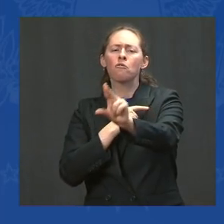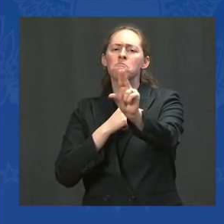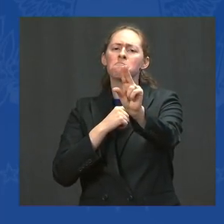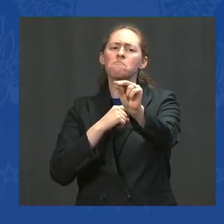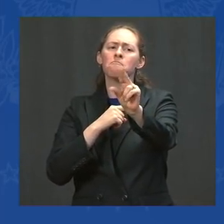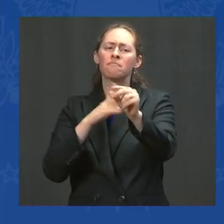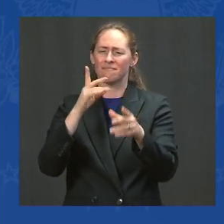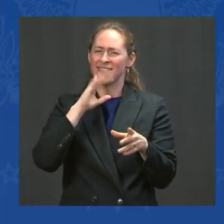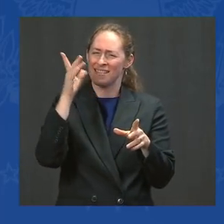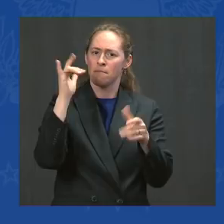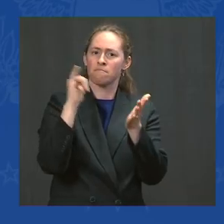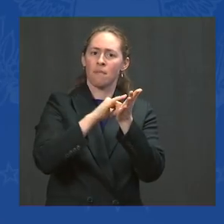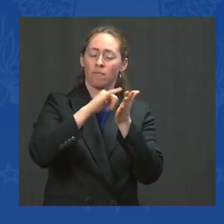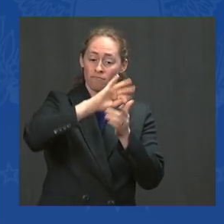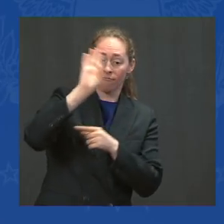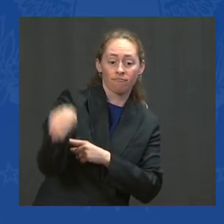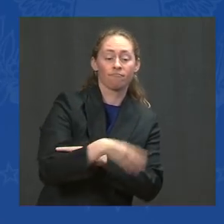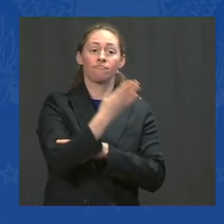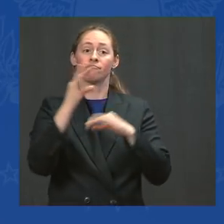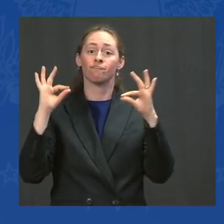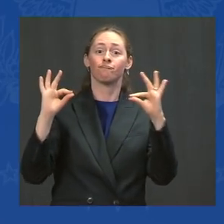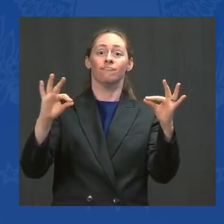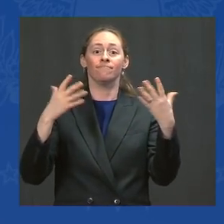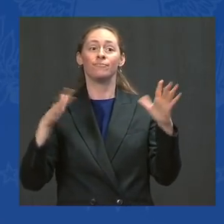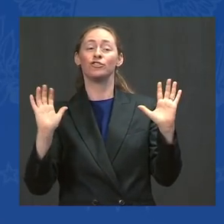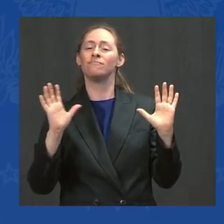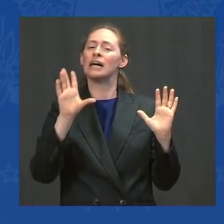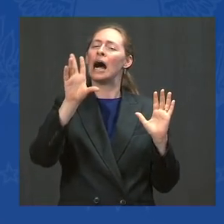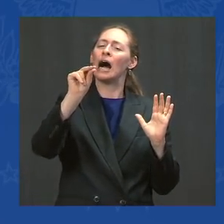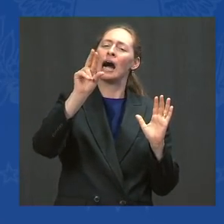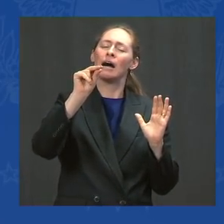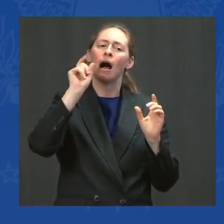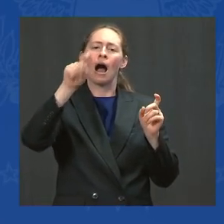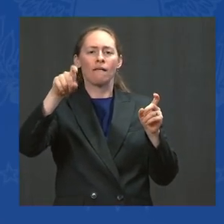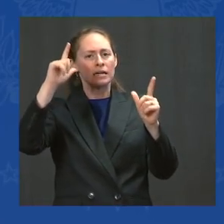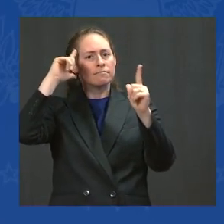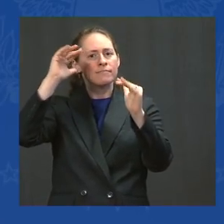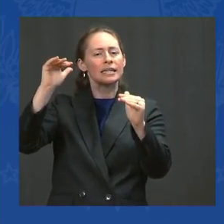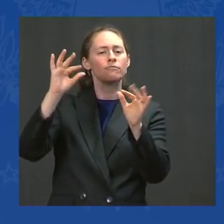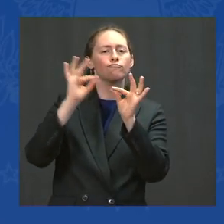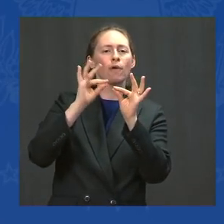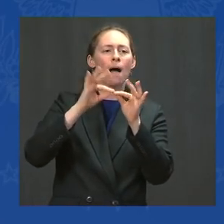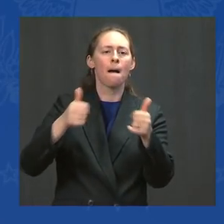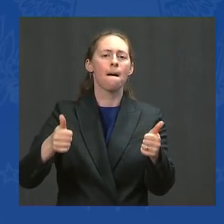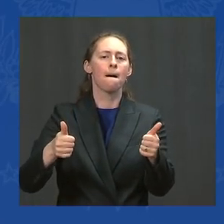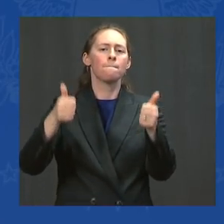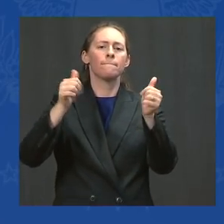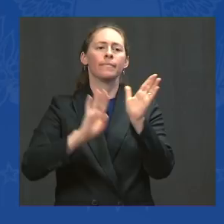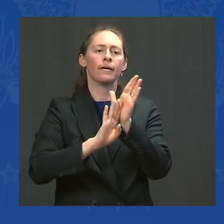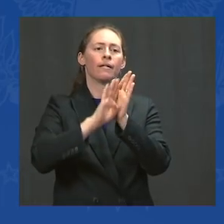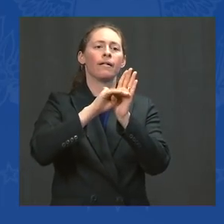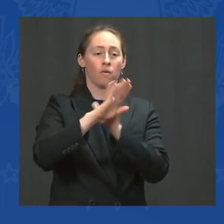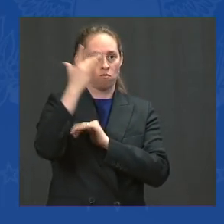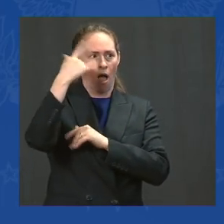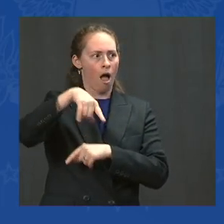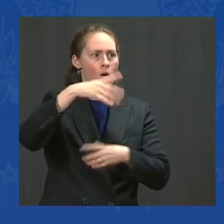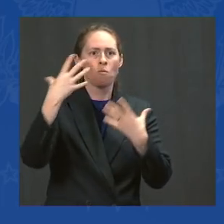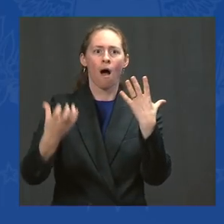back on and not expect this to happen. As demand returns, there's going to be global supply chain challenges.